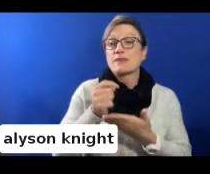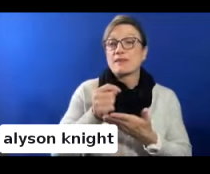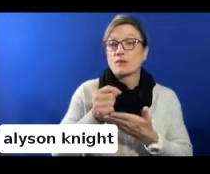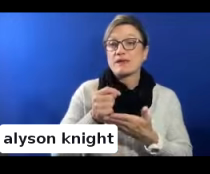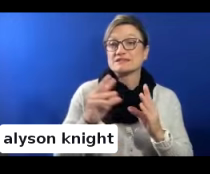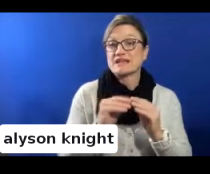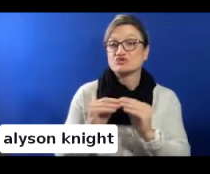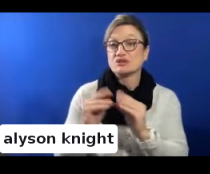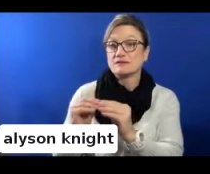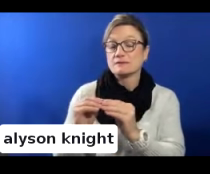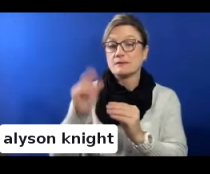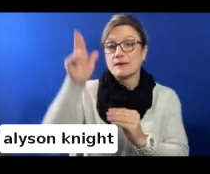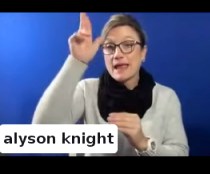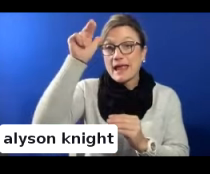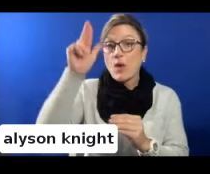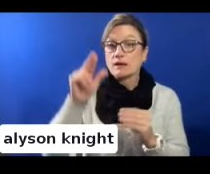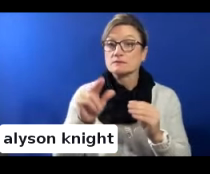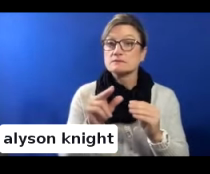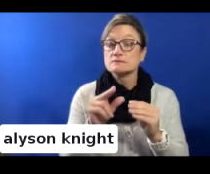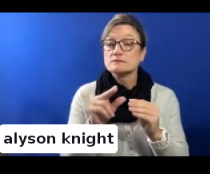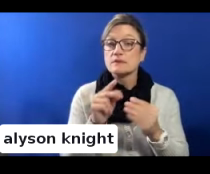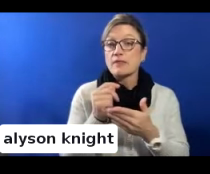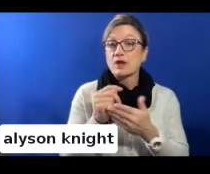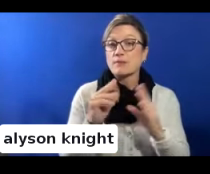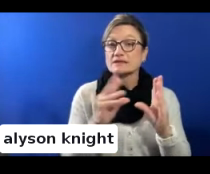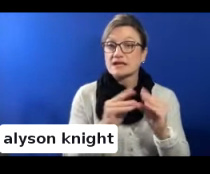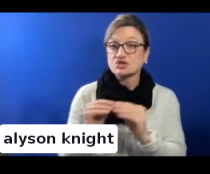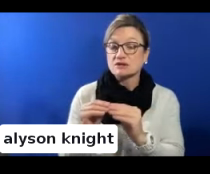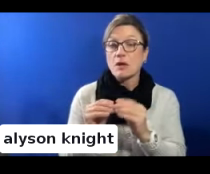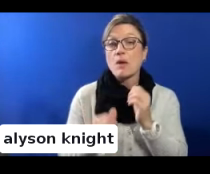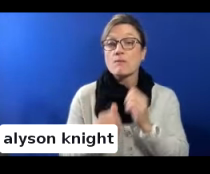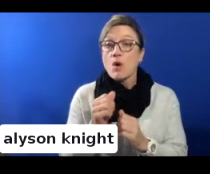equine therapy sessions and the majority will report a positive